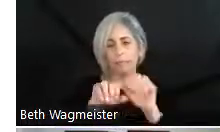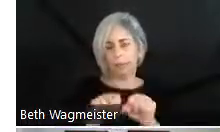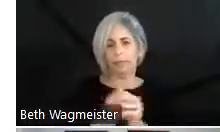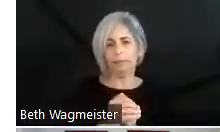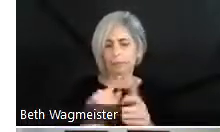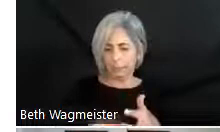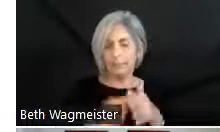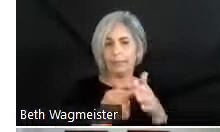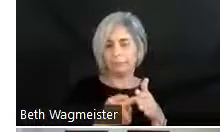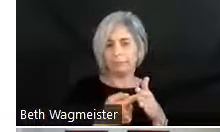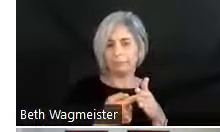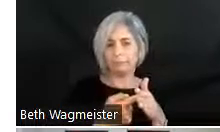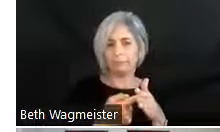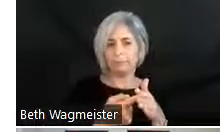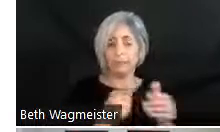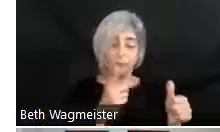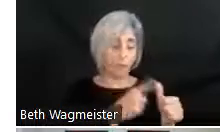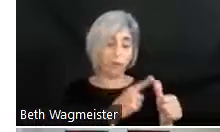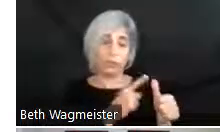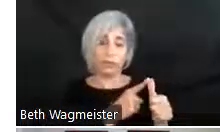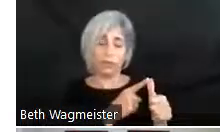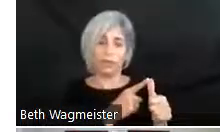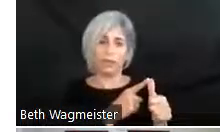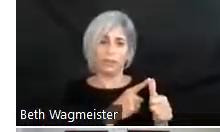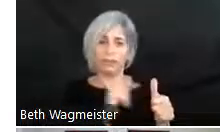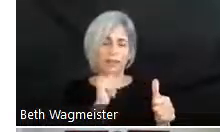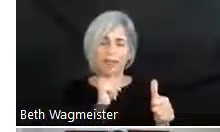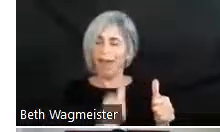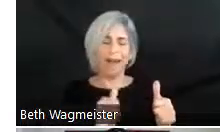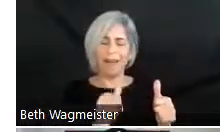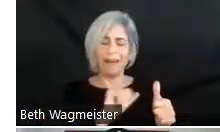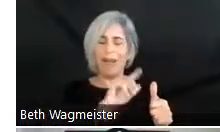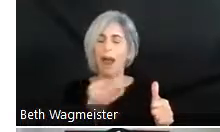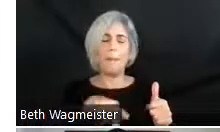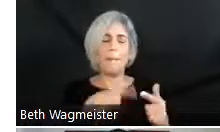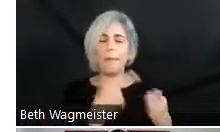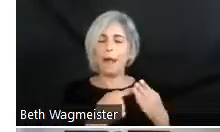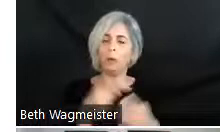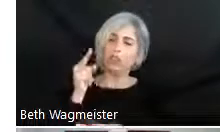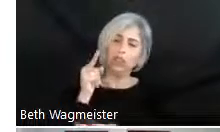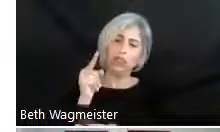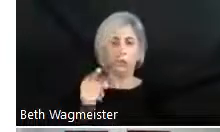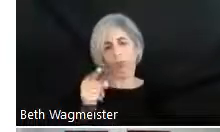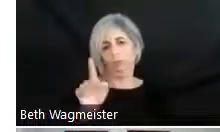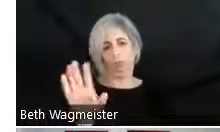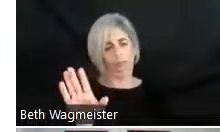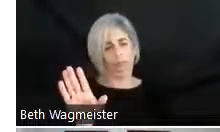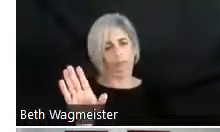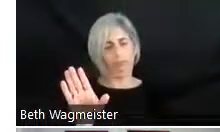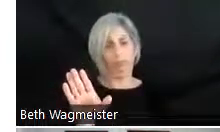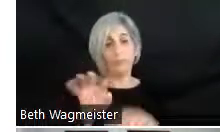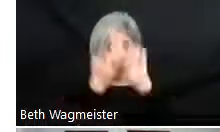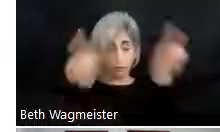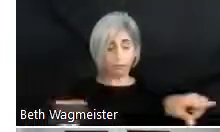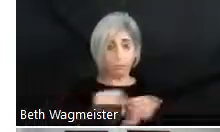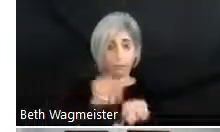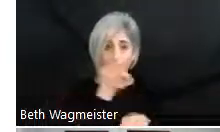here. Number one, firstly it's not about you. Okay. So on screen I'm going describe this.